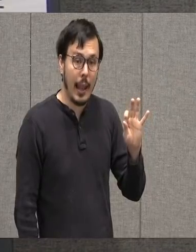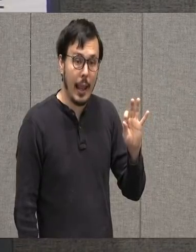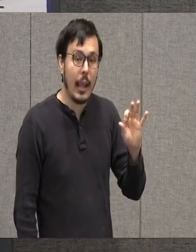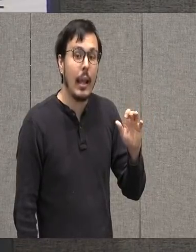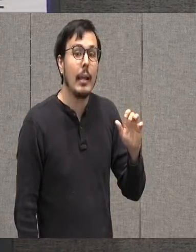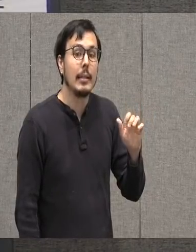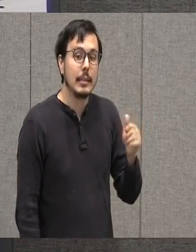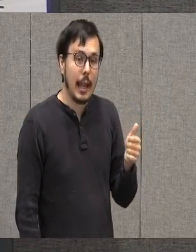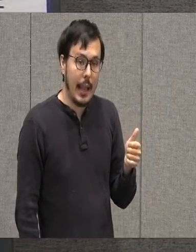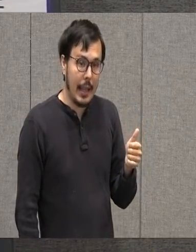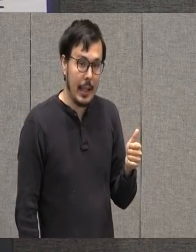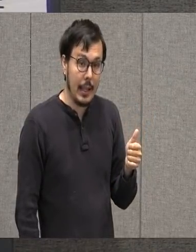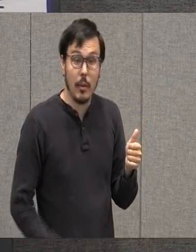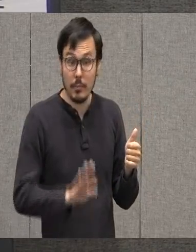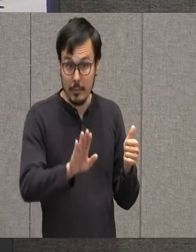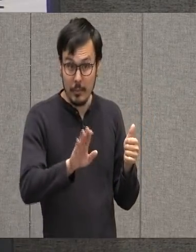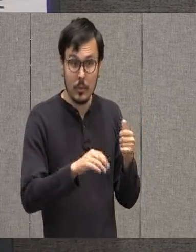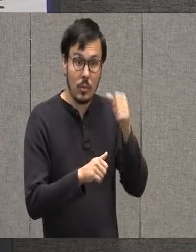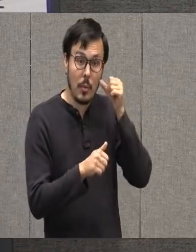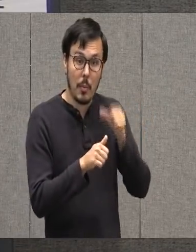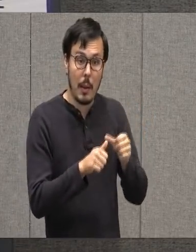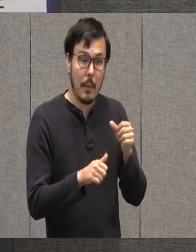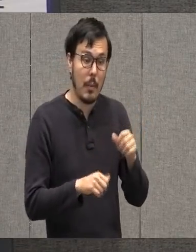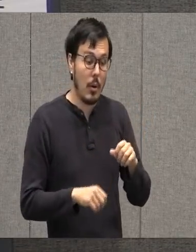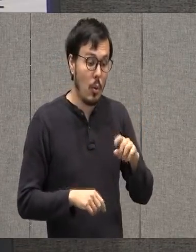10, don't forget to cross it.